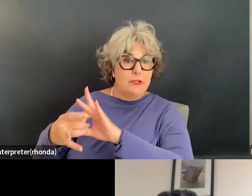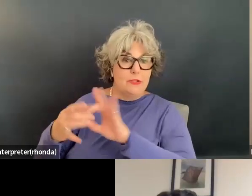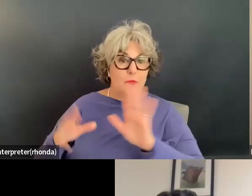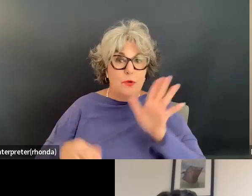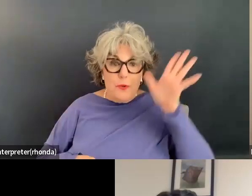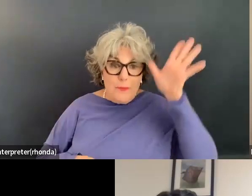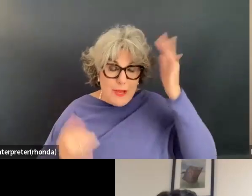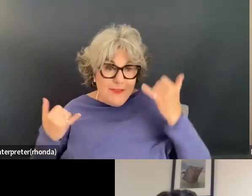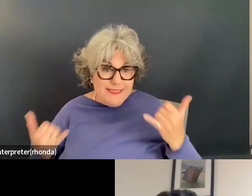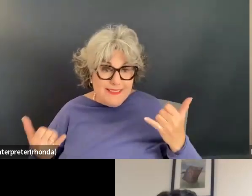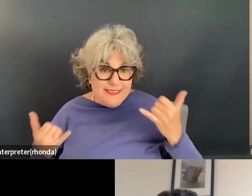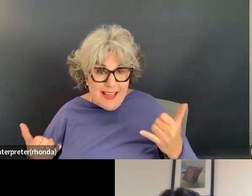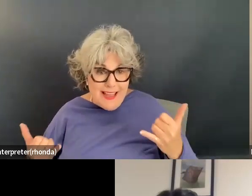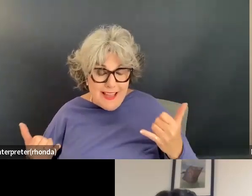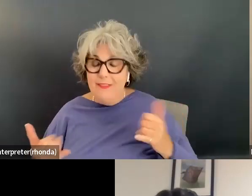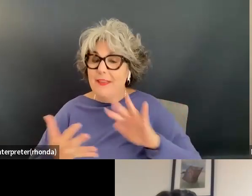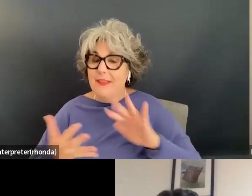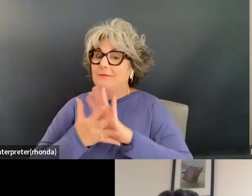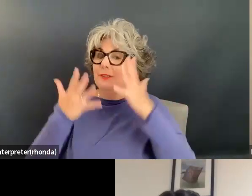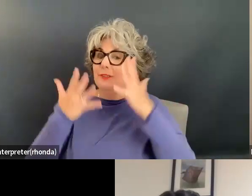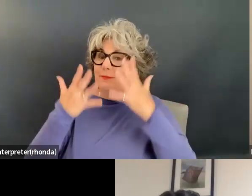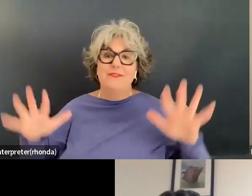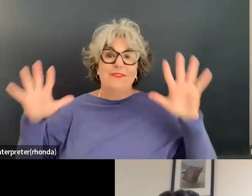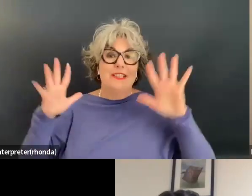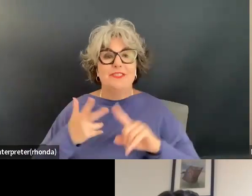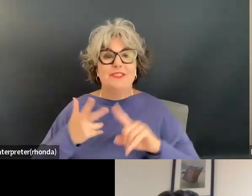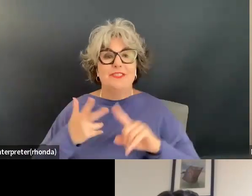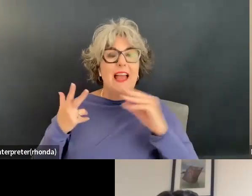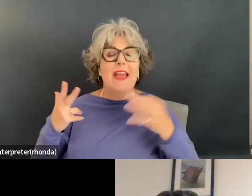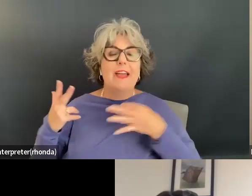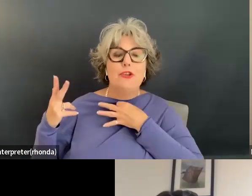now that the film is finished. And also just curious if they've seen the film